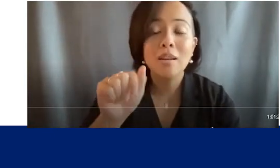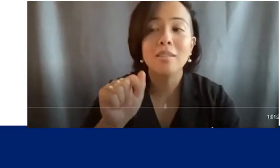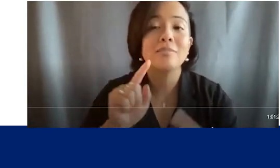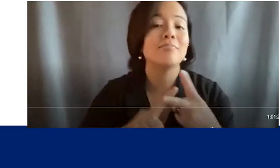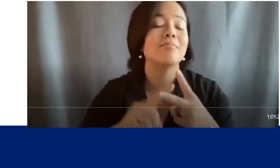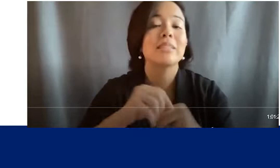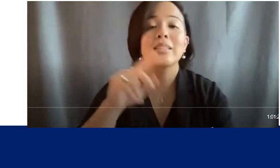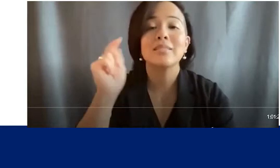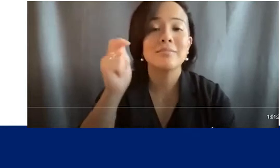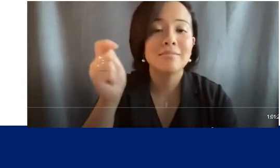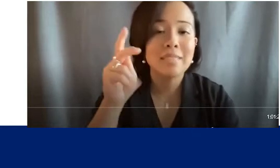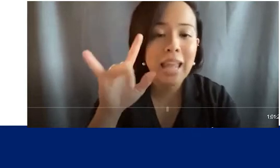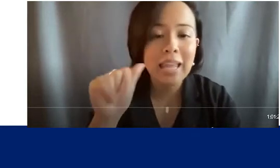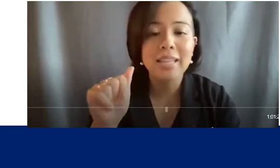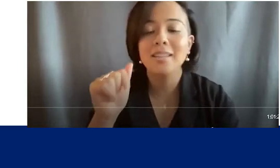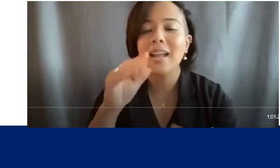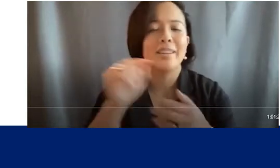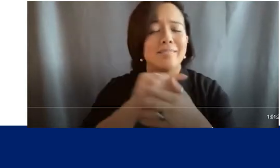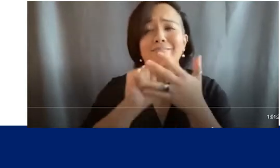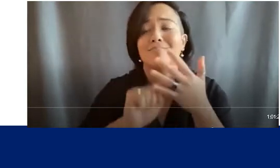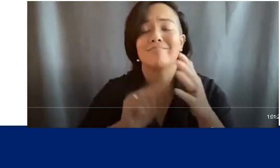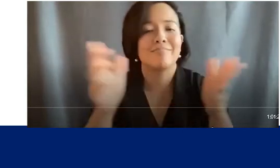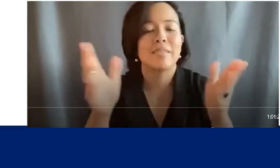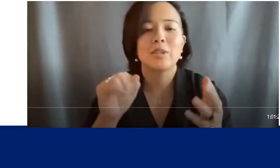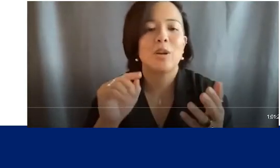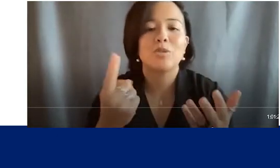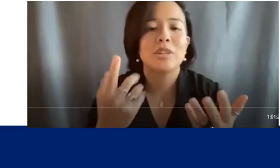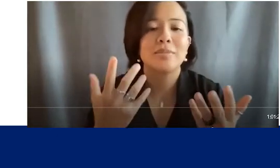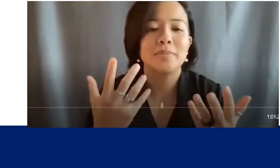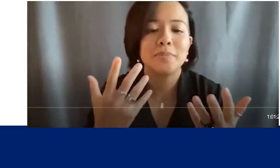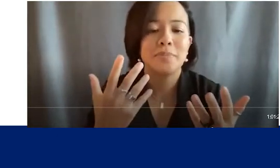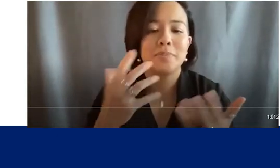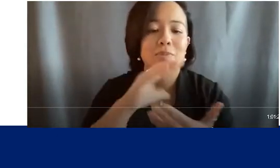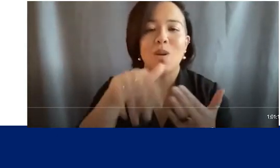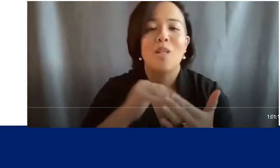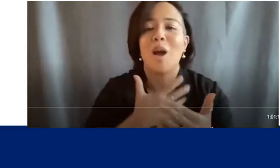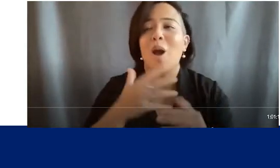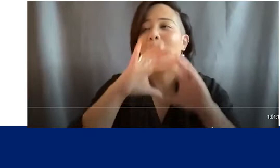So just, you know, all our global stuff is only relevant when it's delivered at country level.